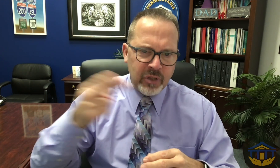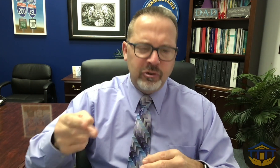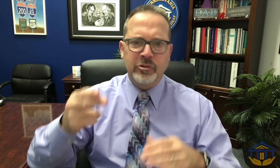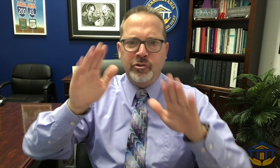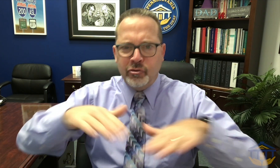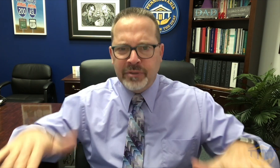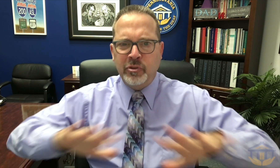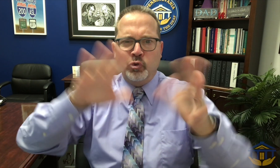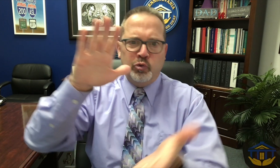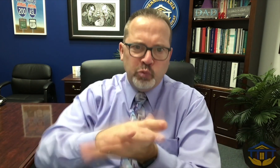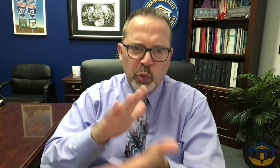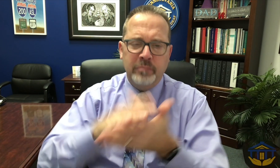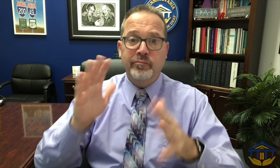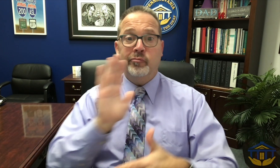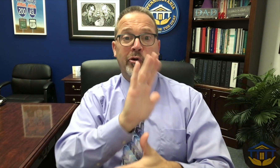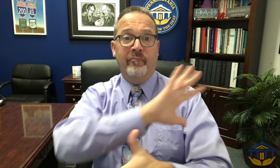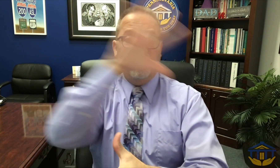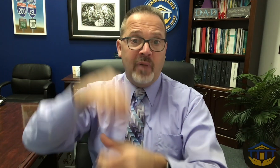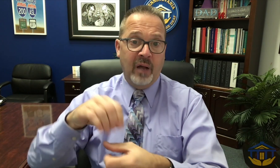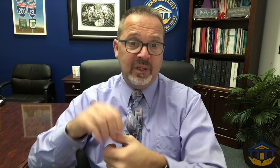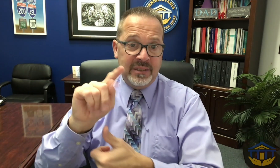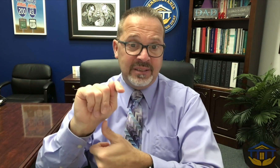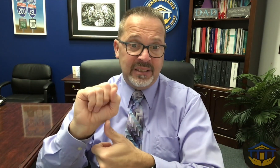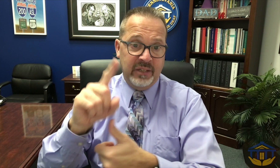Deaf and Hard of Hearing Children, schools for the Deaf and their involvement with the Texas School